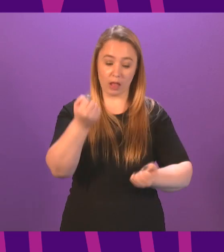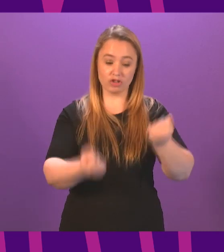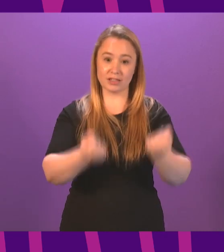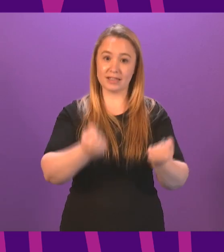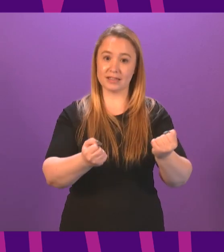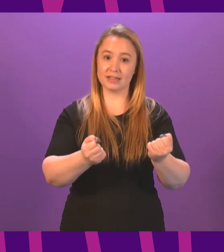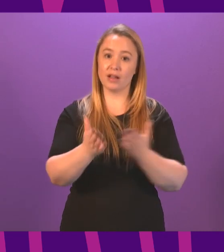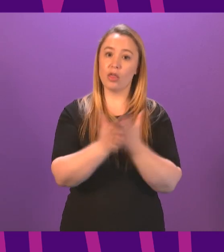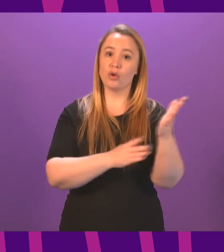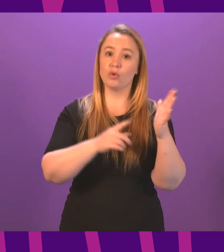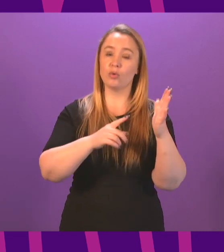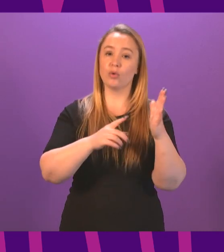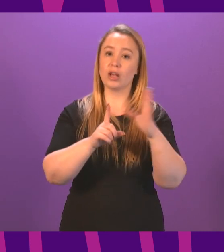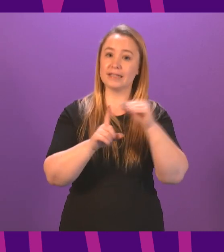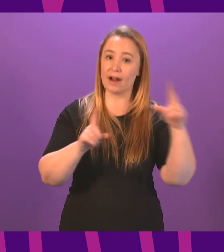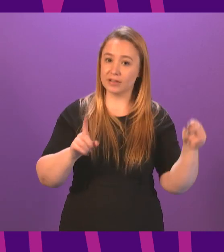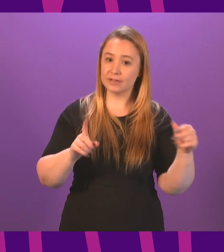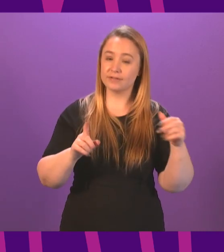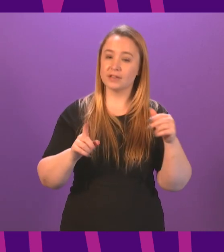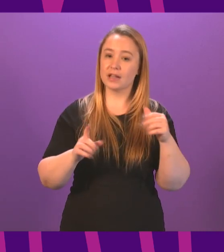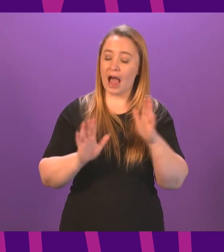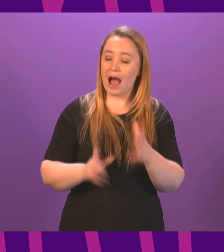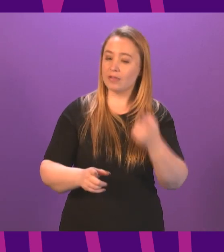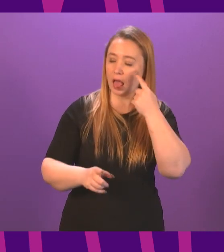We need to consider such matters carefully. The vast majority of people in Scotland understand